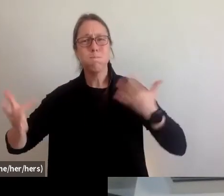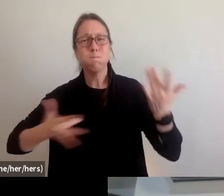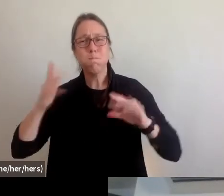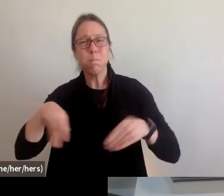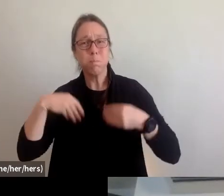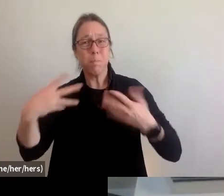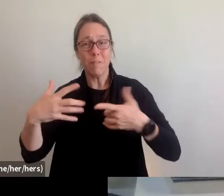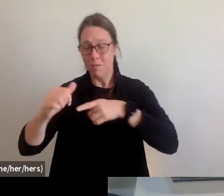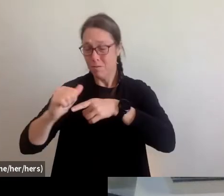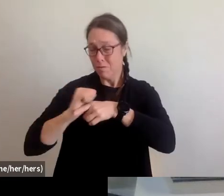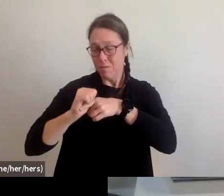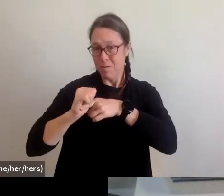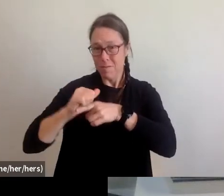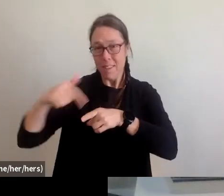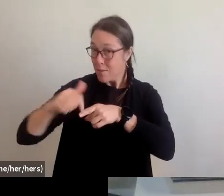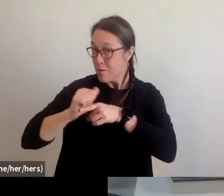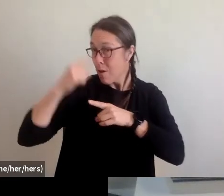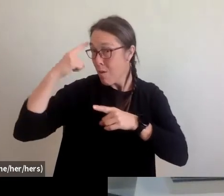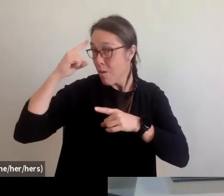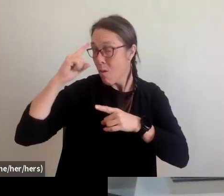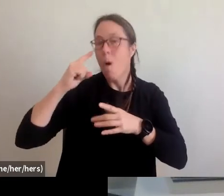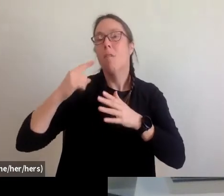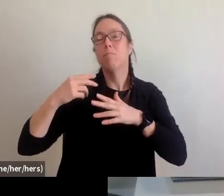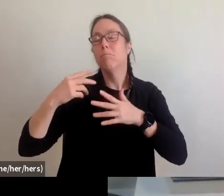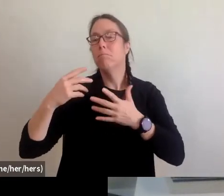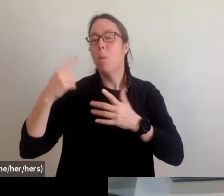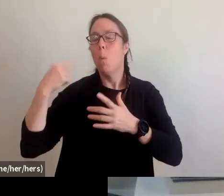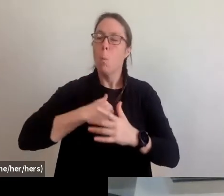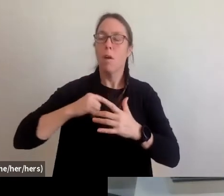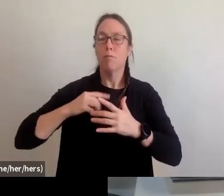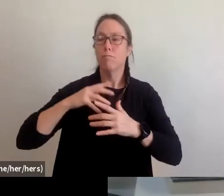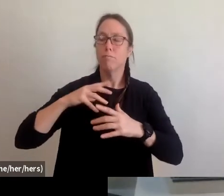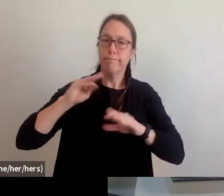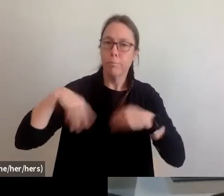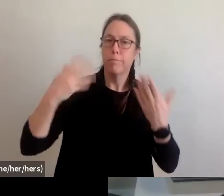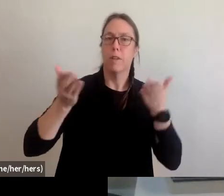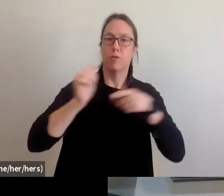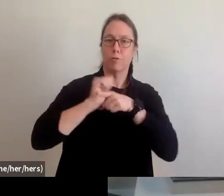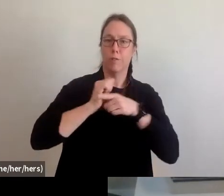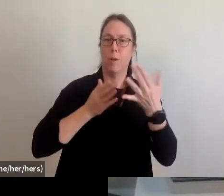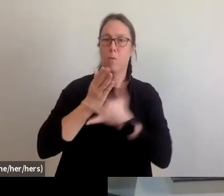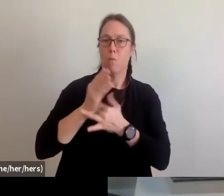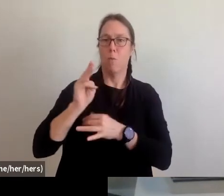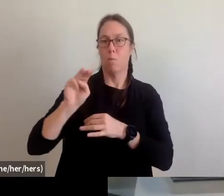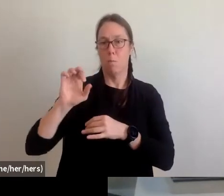of the first ever disaster resilience awareness month. Throughout the month of March Equal Justice Works